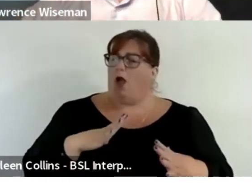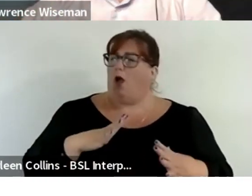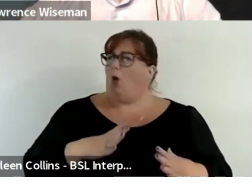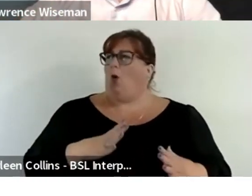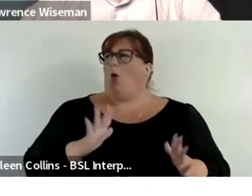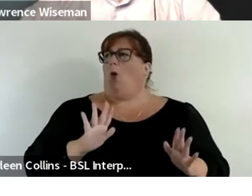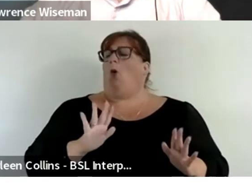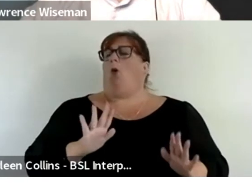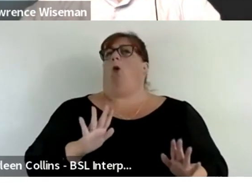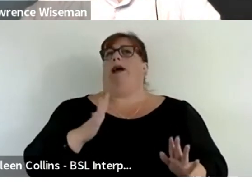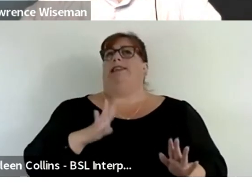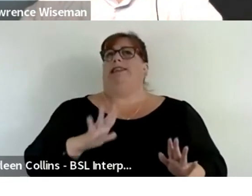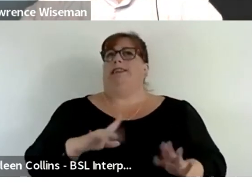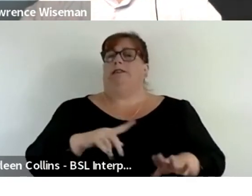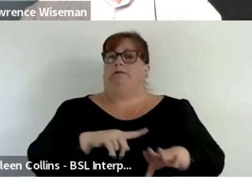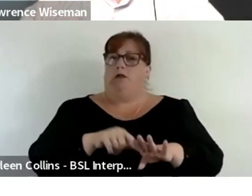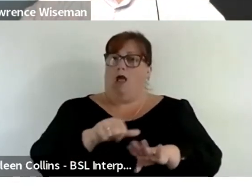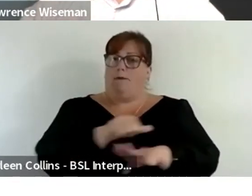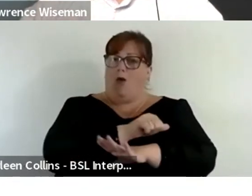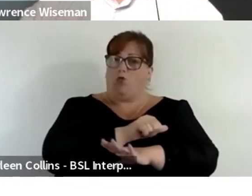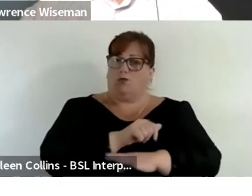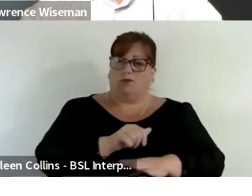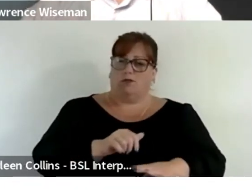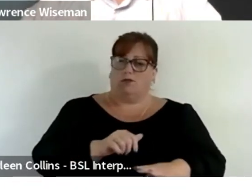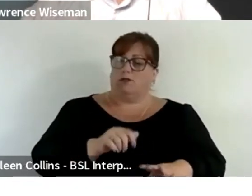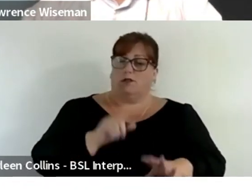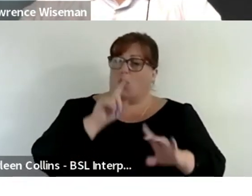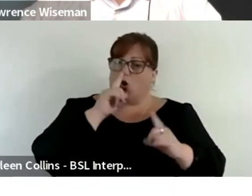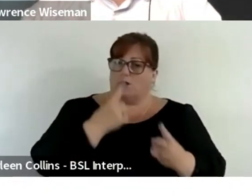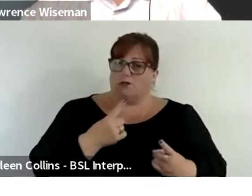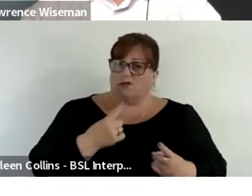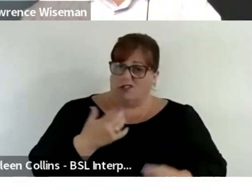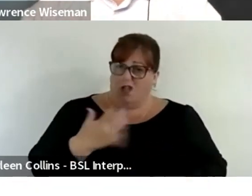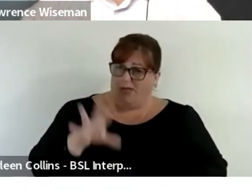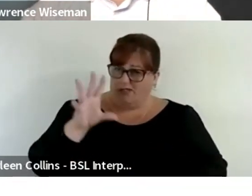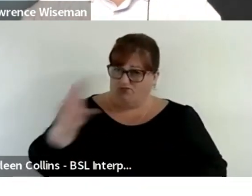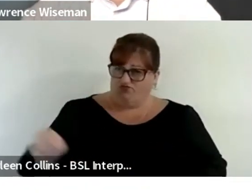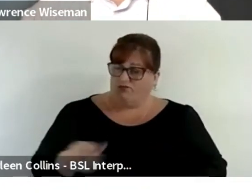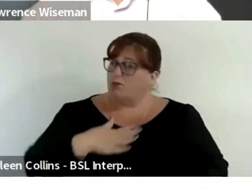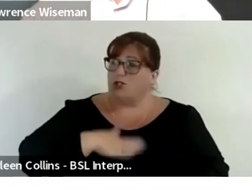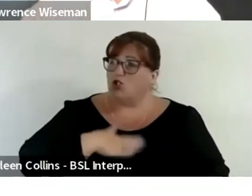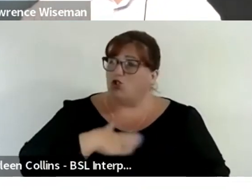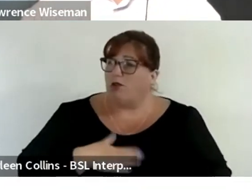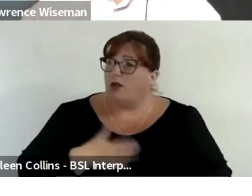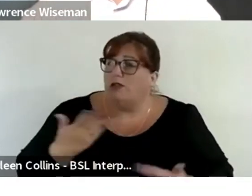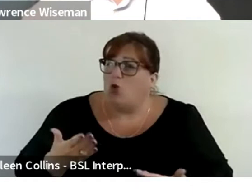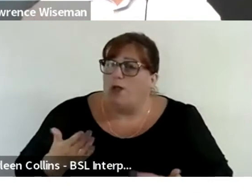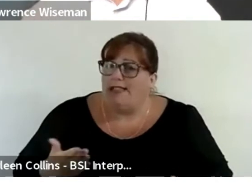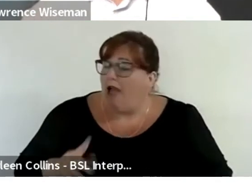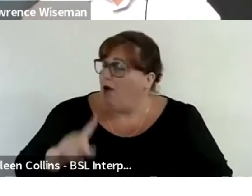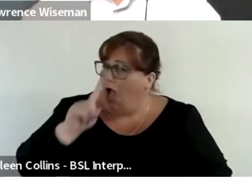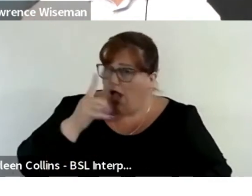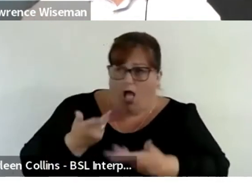I think that respect is a key part of the adjustment. The key adjustment is the timing, is the ability to manage my time.